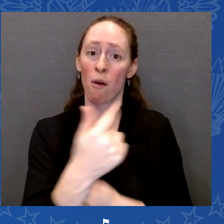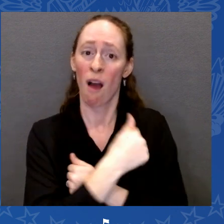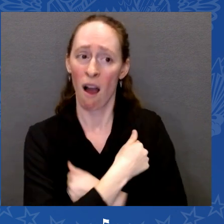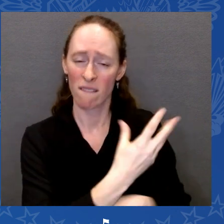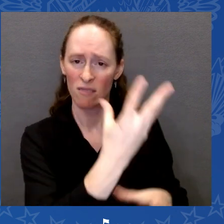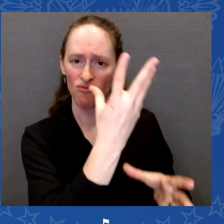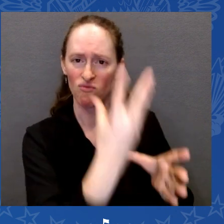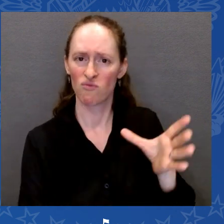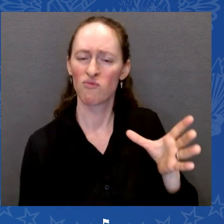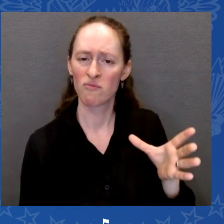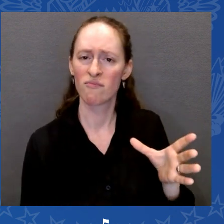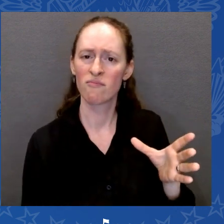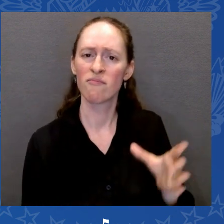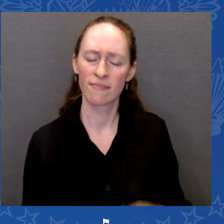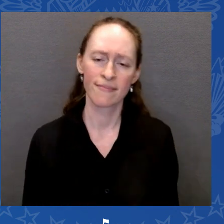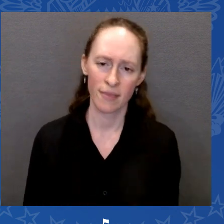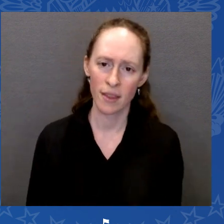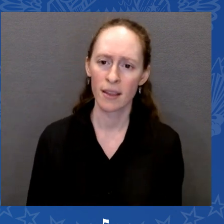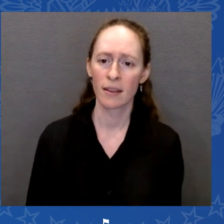when a tractor trailer broadsided them.